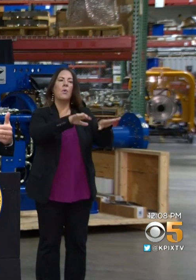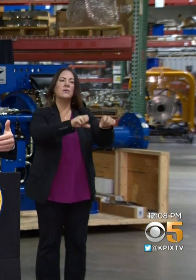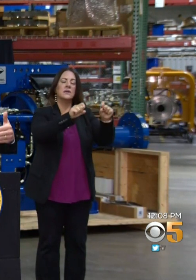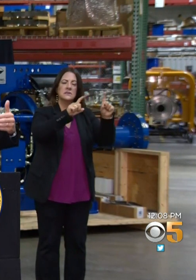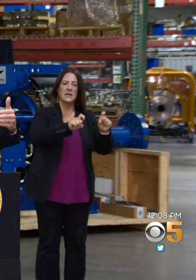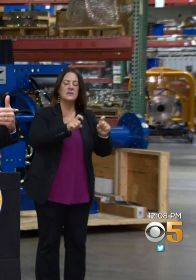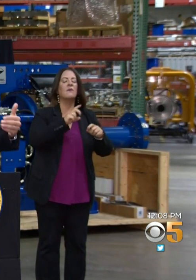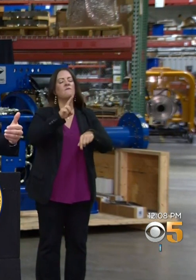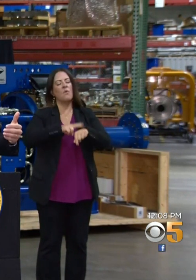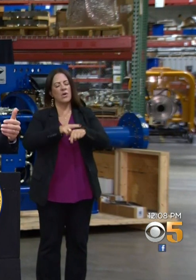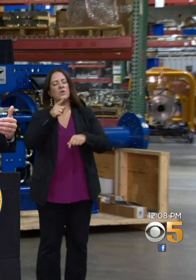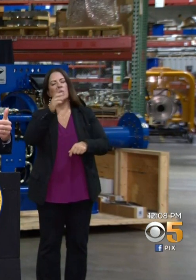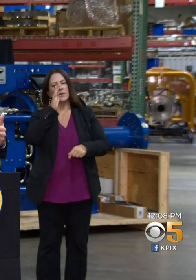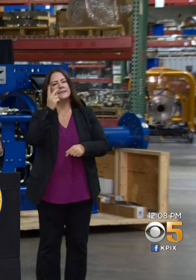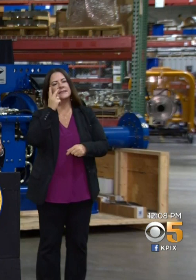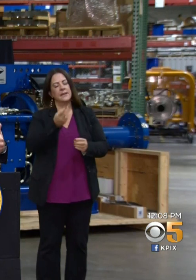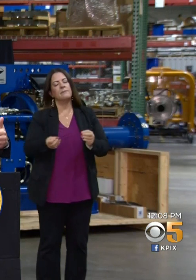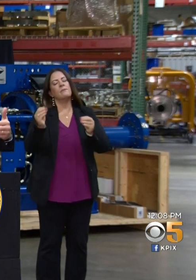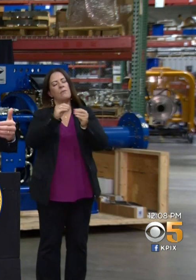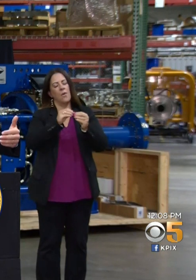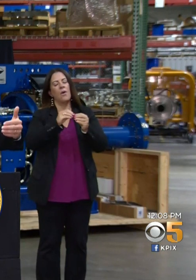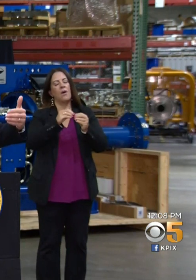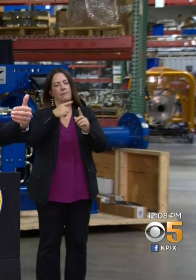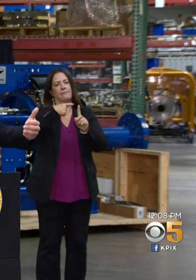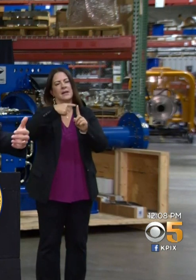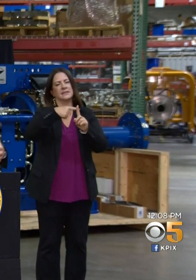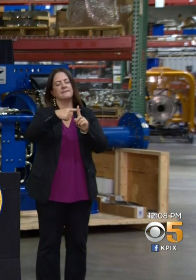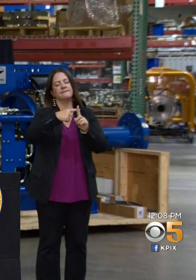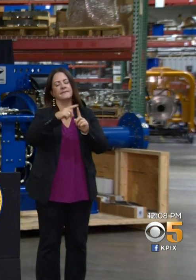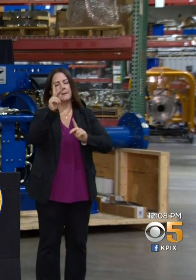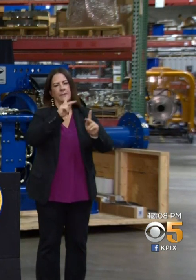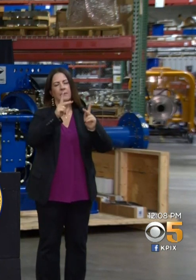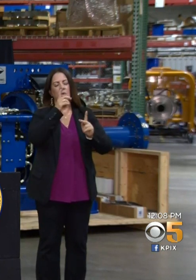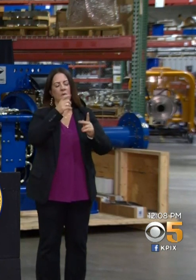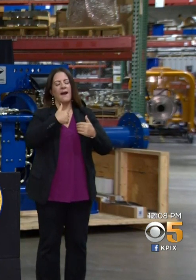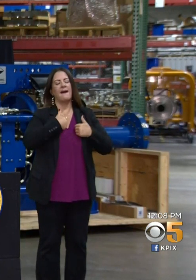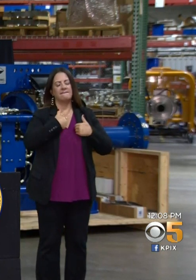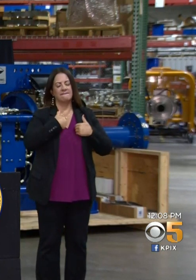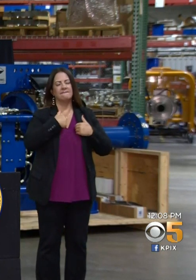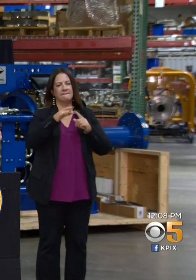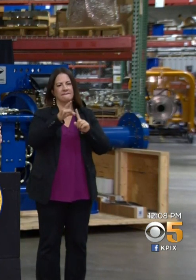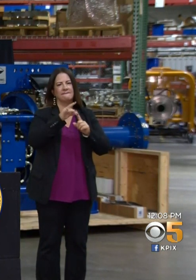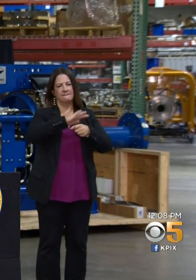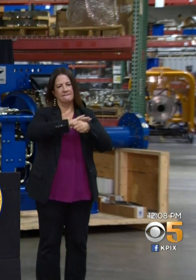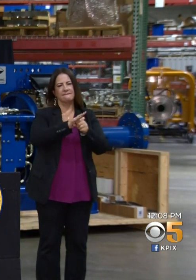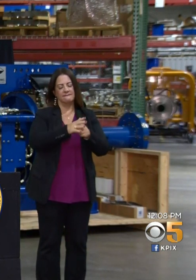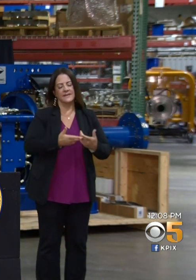TOTAL NUMBER OF TESTS. WE HAD OVER 100,000 TESTS IN THE STATE OF CALIFORNIA ONE DAY THIS WEEK.